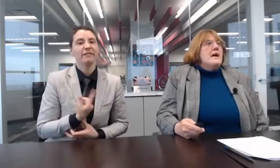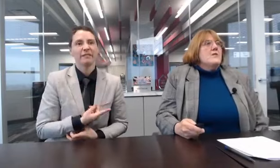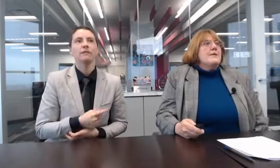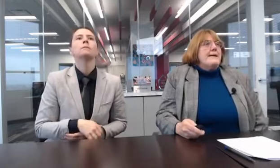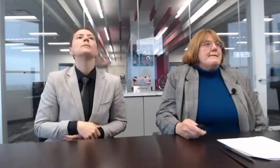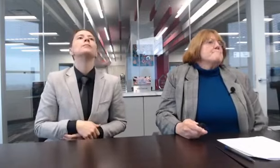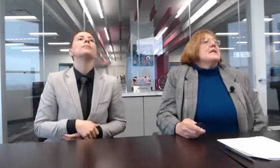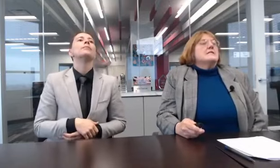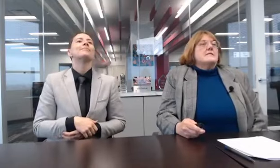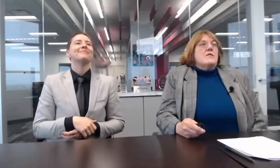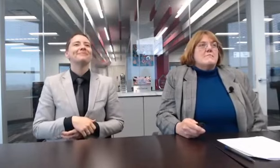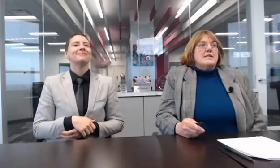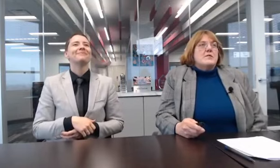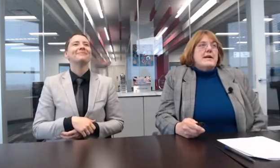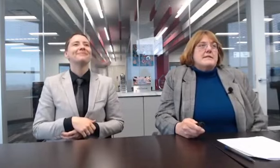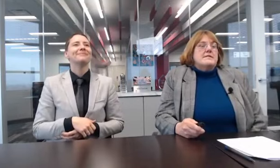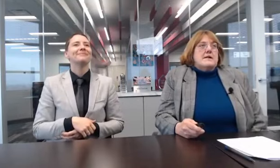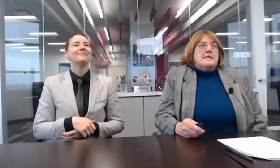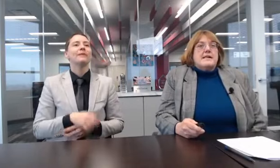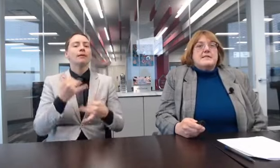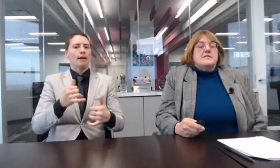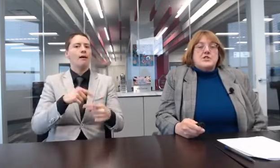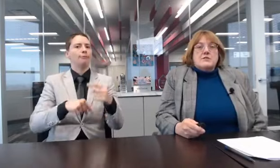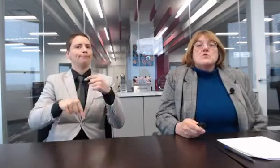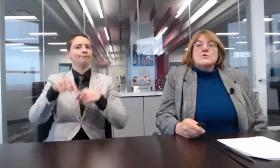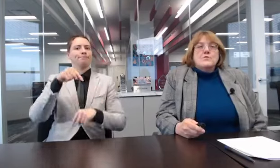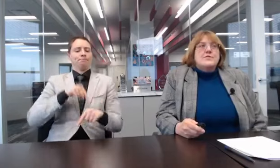Okay, so I wanna go back to talk about this general tools